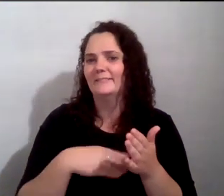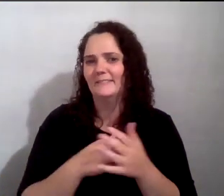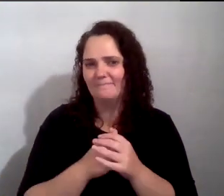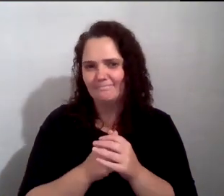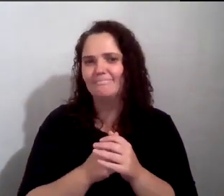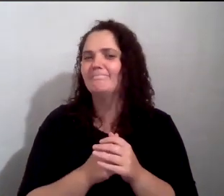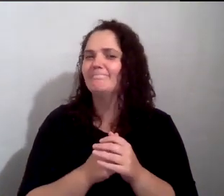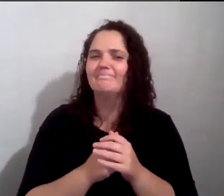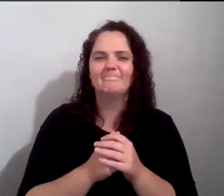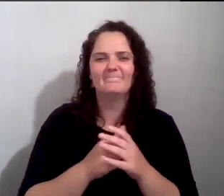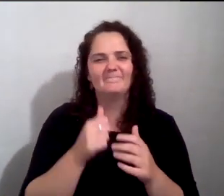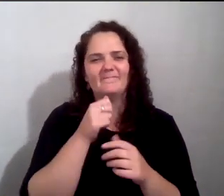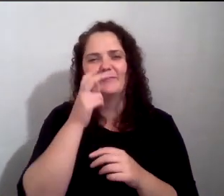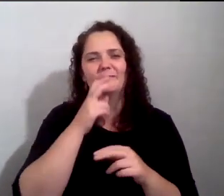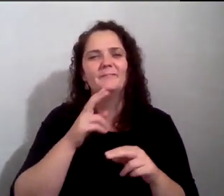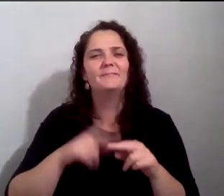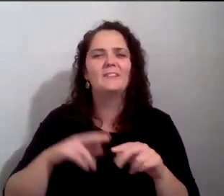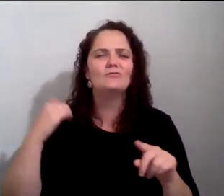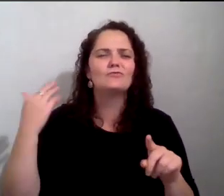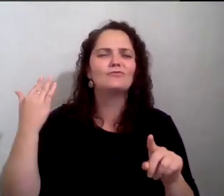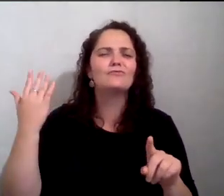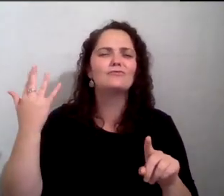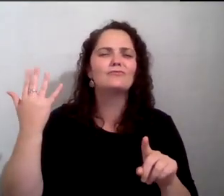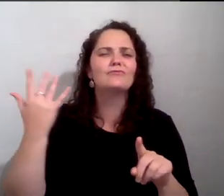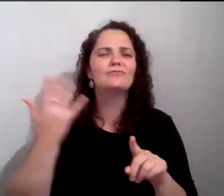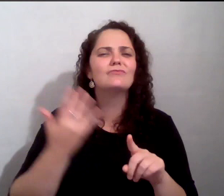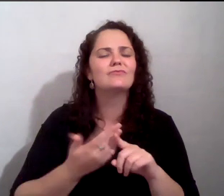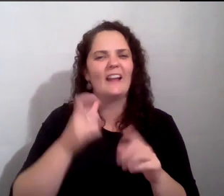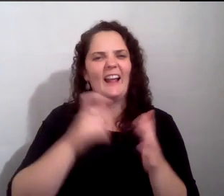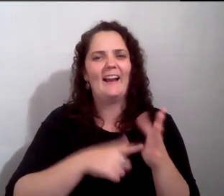you know it's the classic medium of painters and